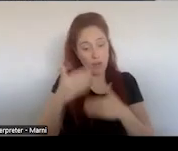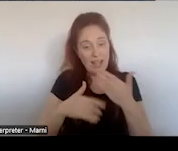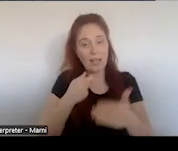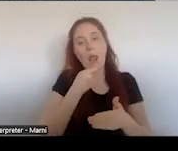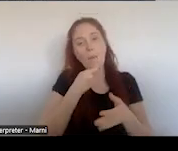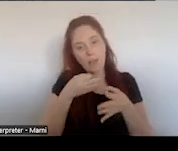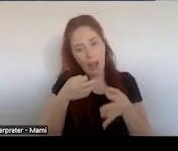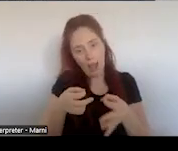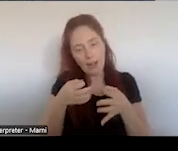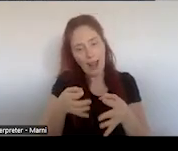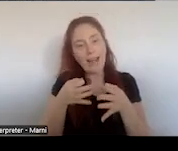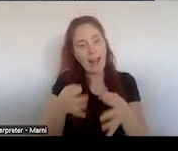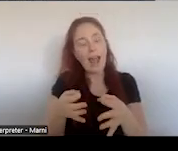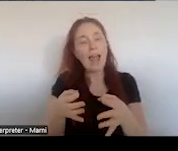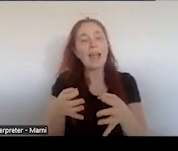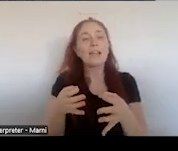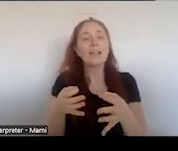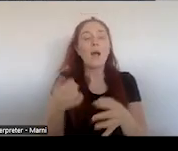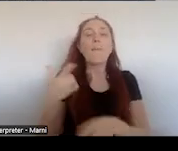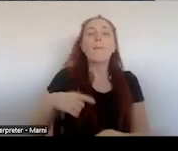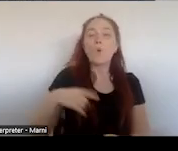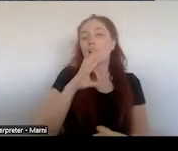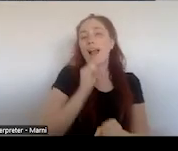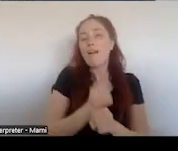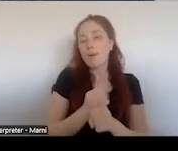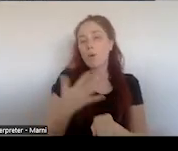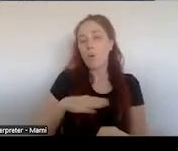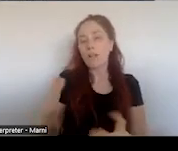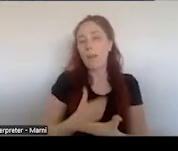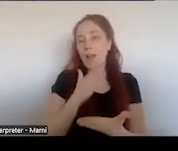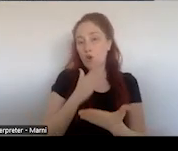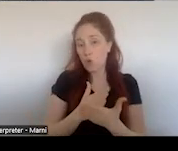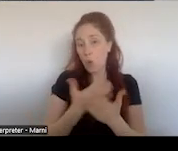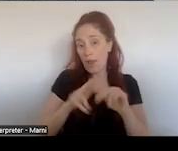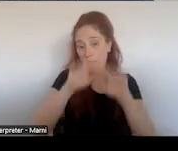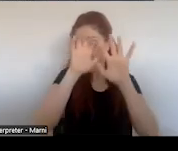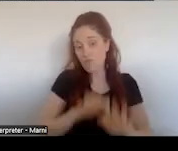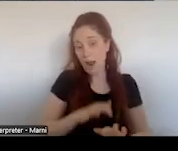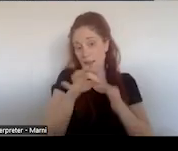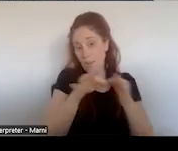government wanted to make sure that whatever we put in the associated plan matched up with